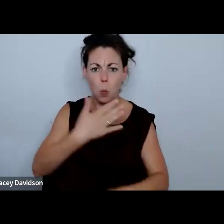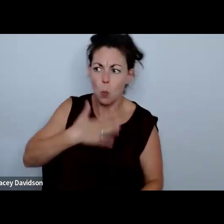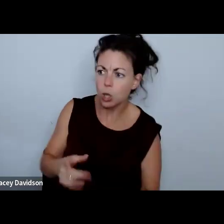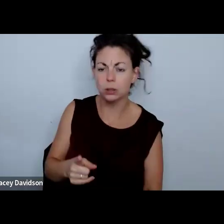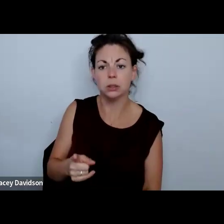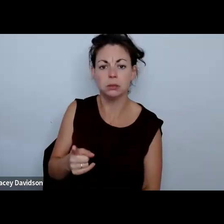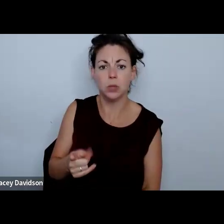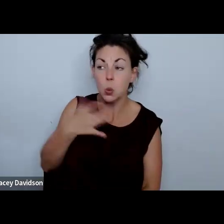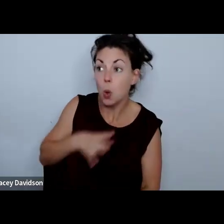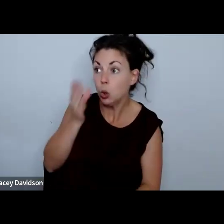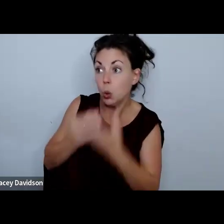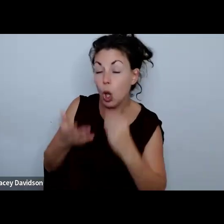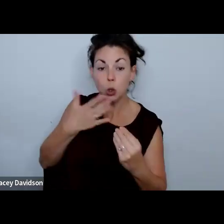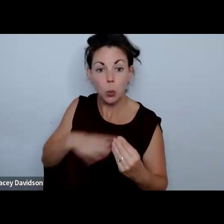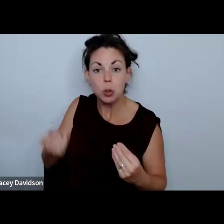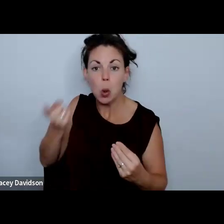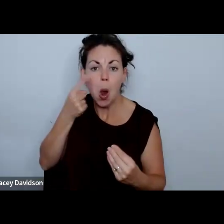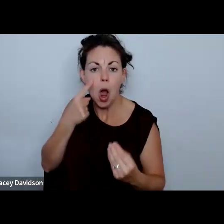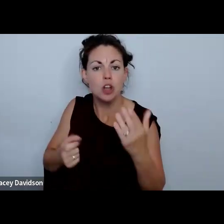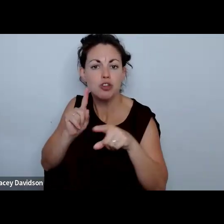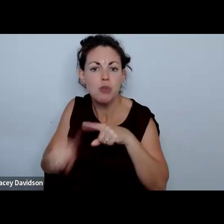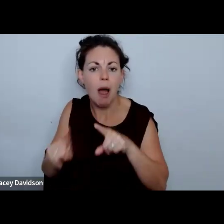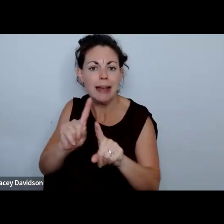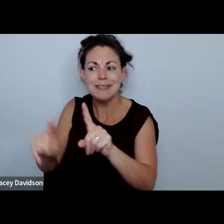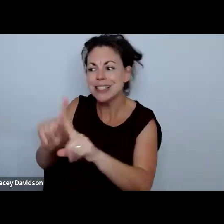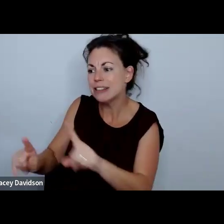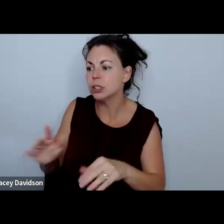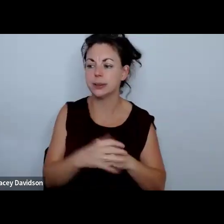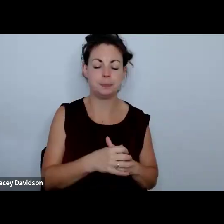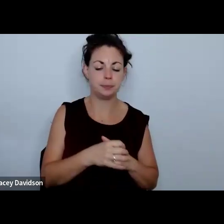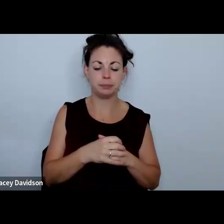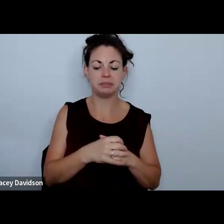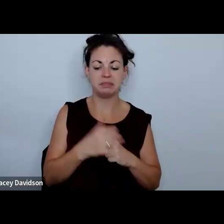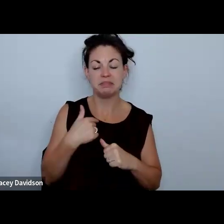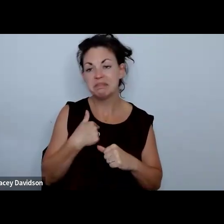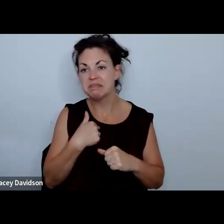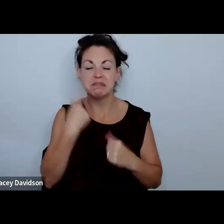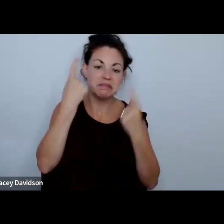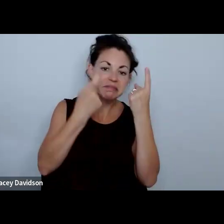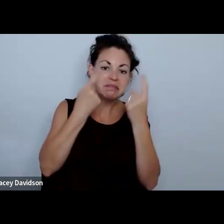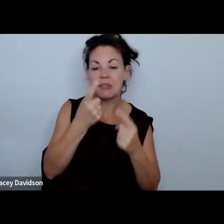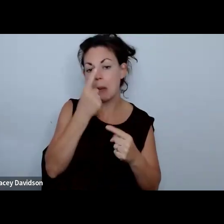some people on the call are doing. And my thought for that was, well I did, I did enjoy university in the